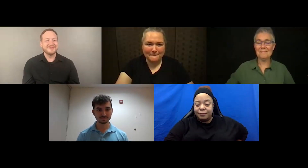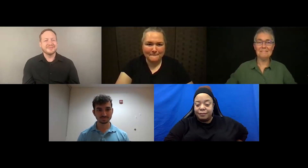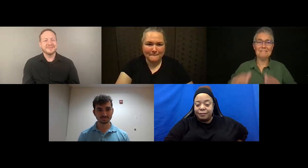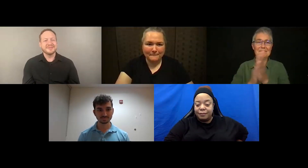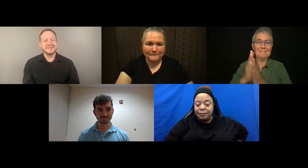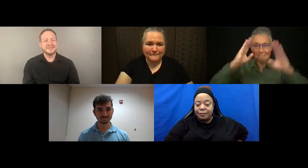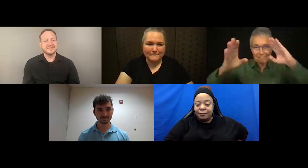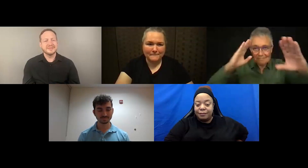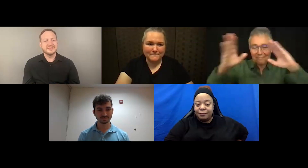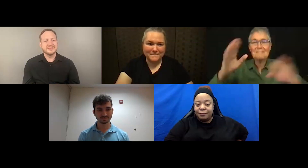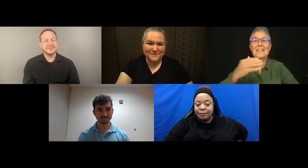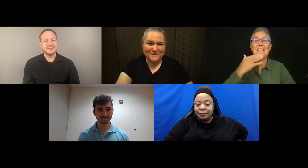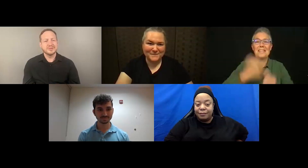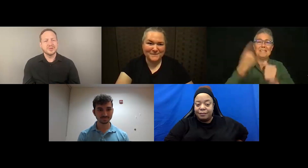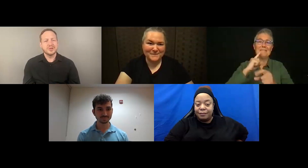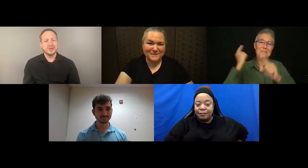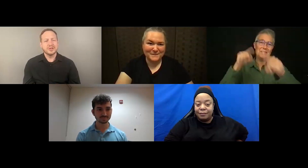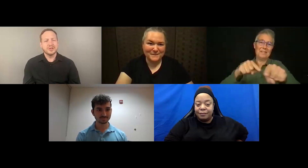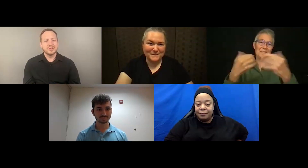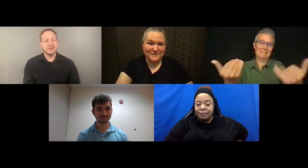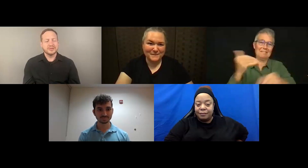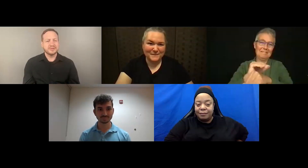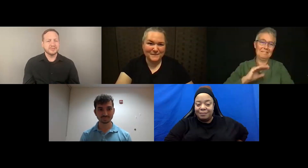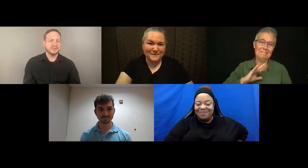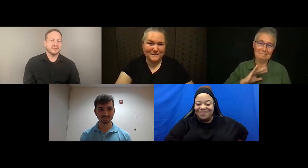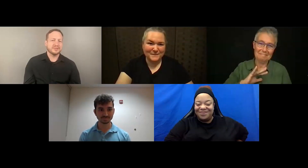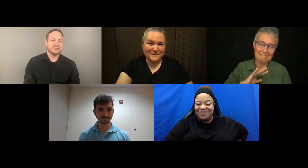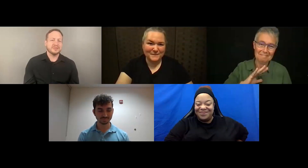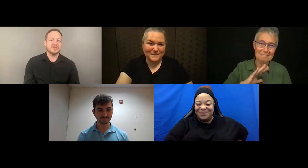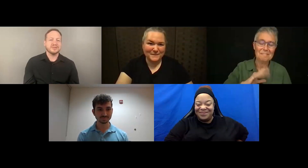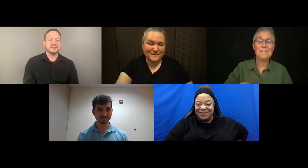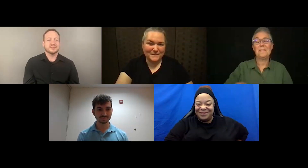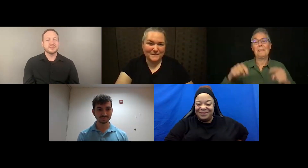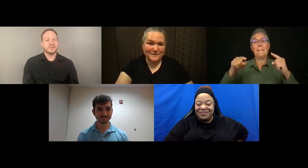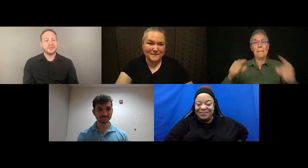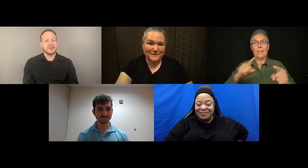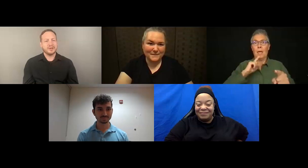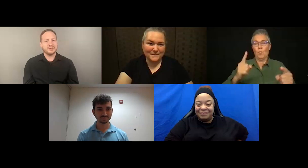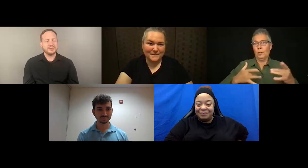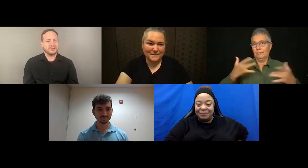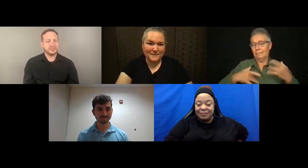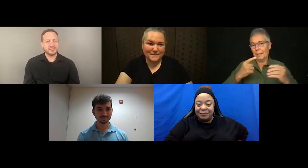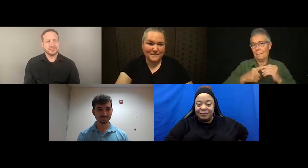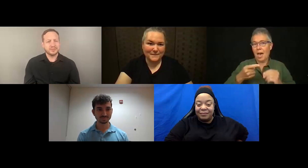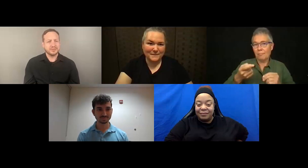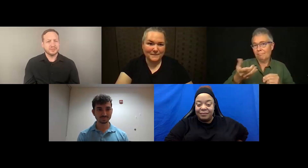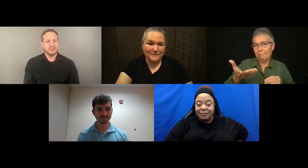Steph: Hi everyone, this is Steph. I'm so thankful that you all are joining us here this evening. I am